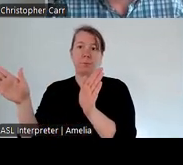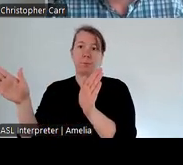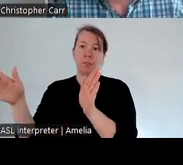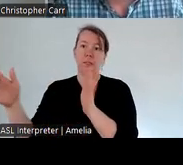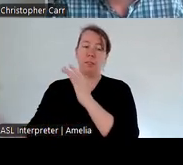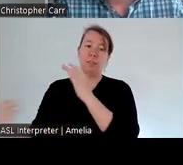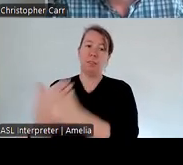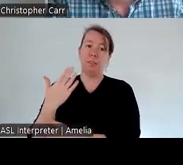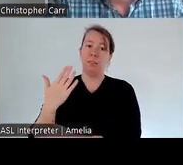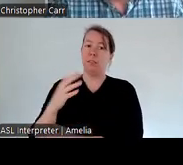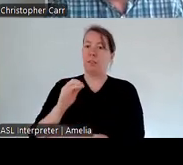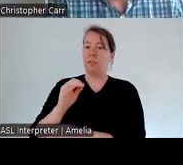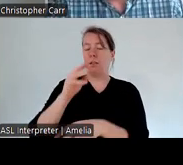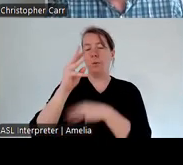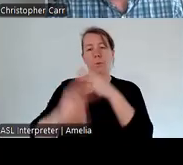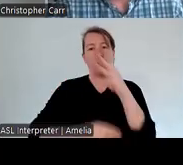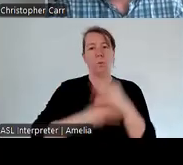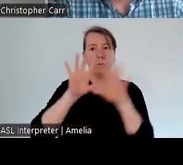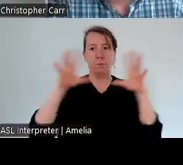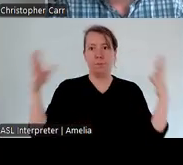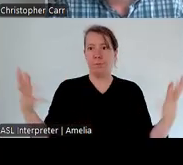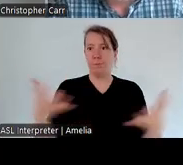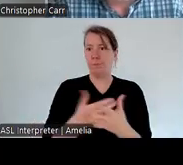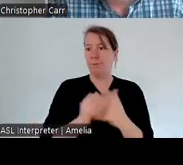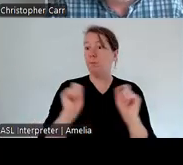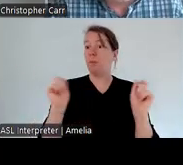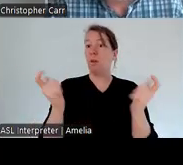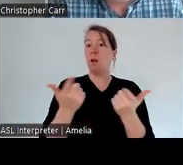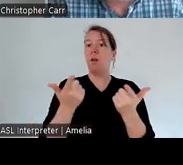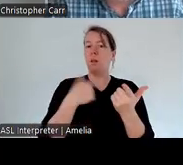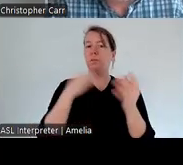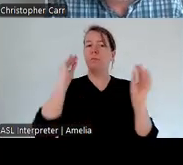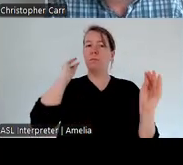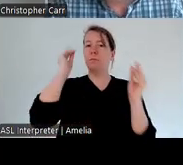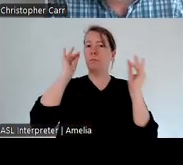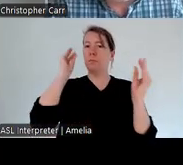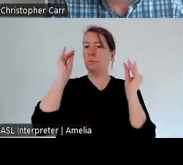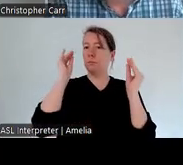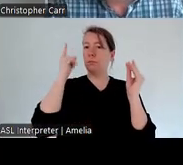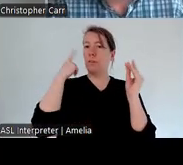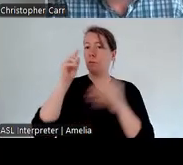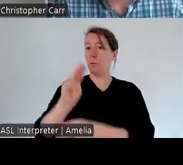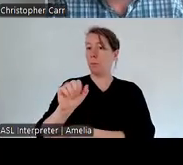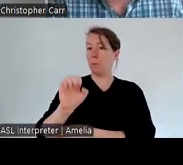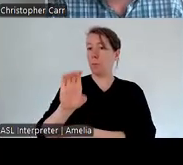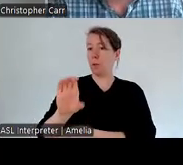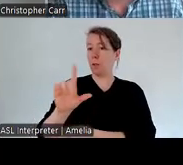languages across the globe. All of these factors need to be considered when creating MARC 21 fields, and developing best practices for their use.